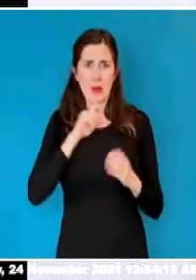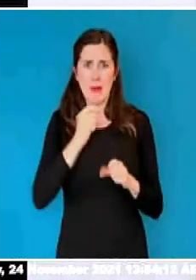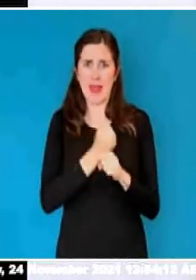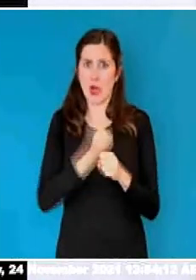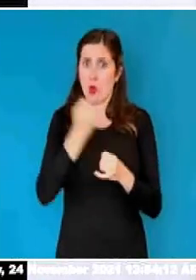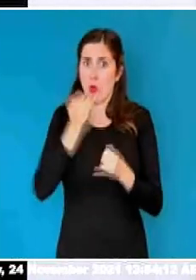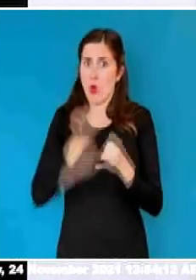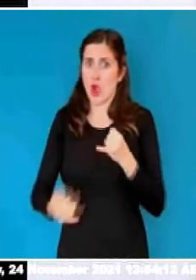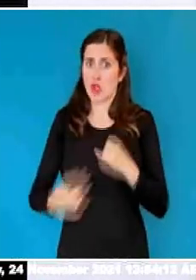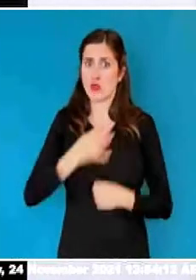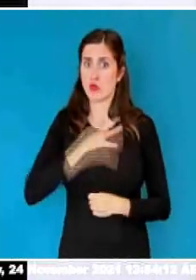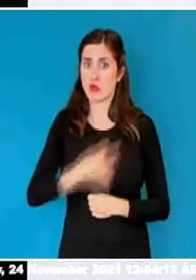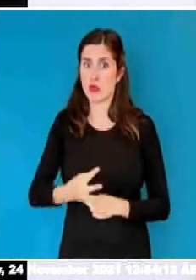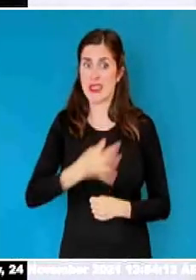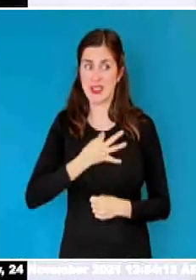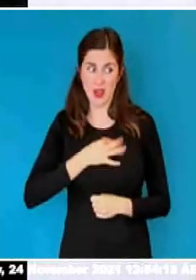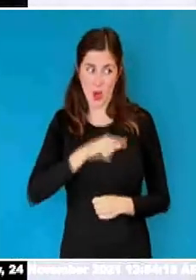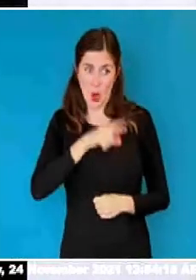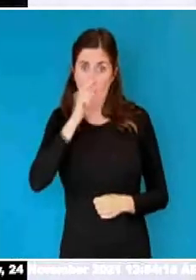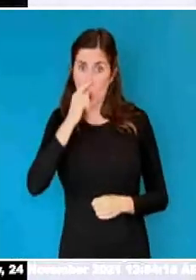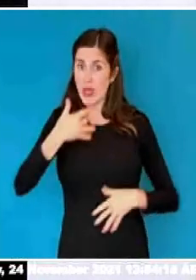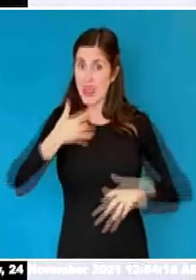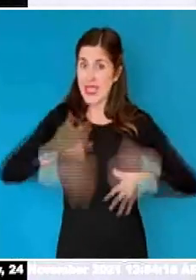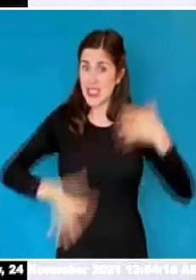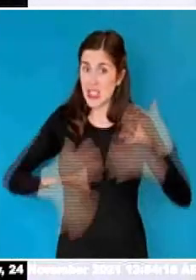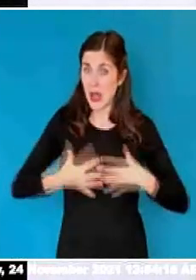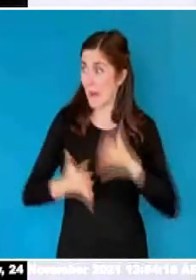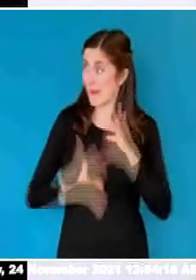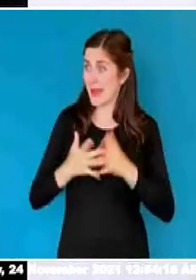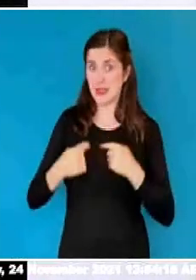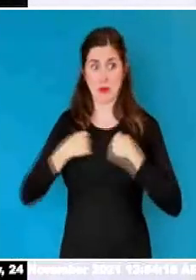of heightened injury and the risk of liability for employers.